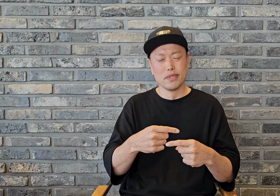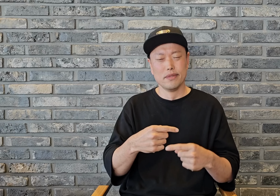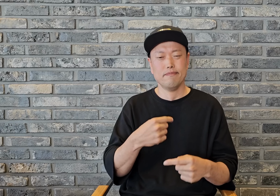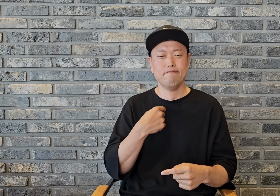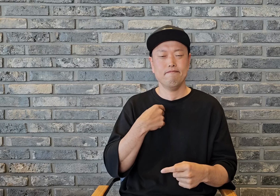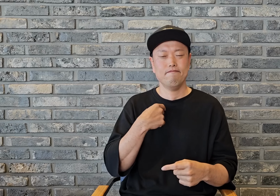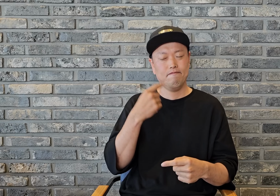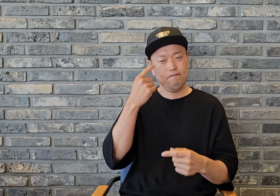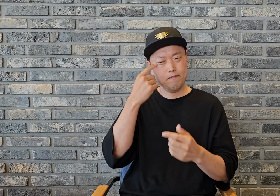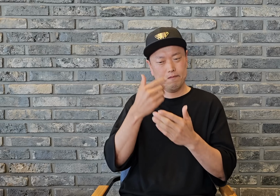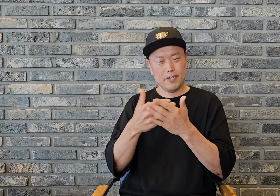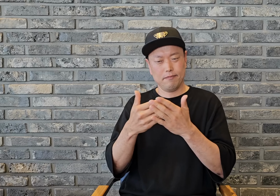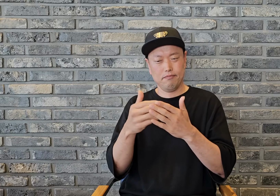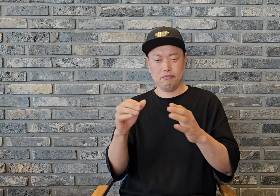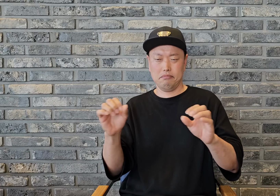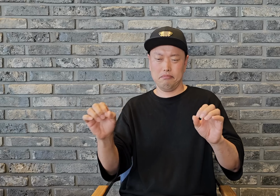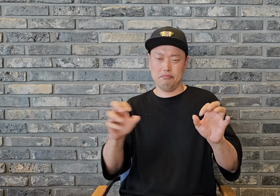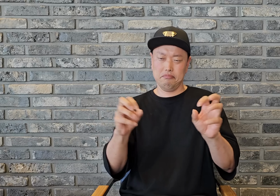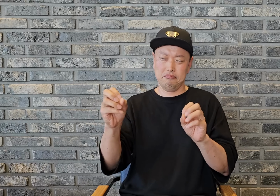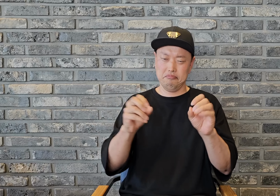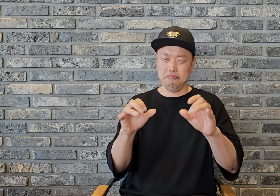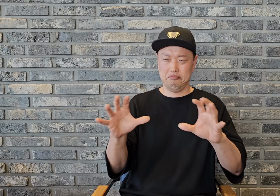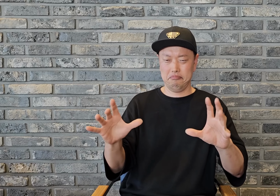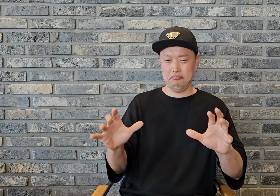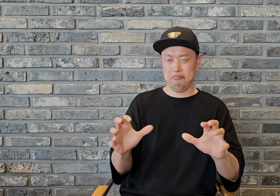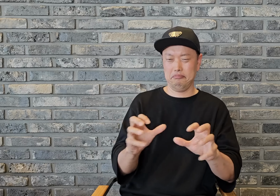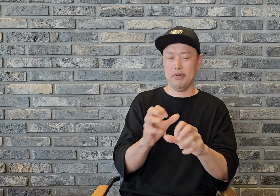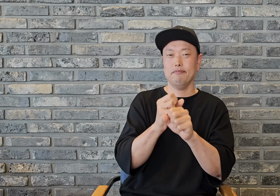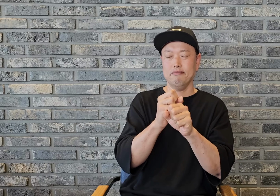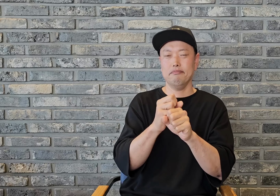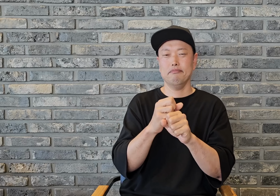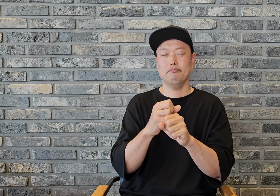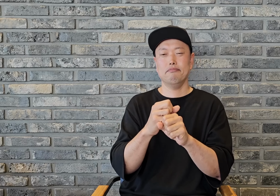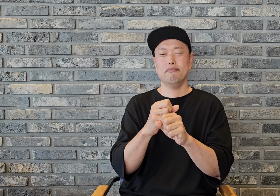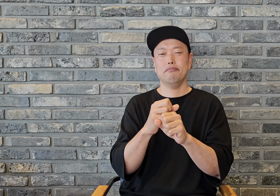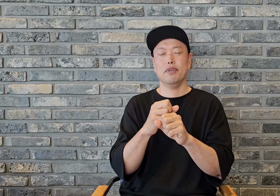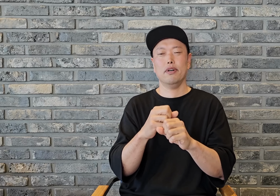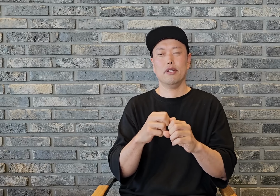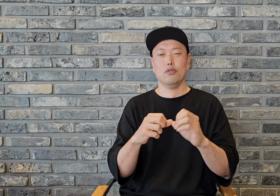I also study and think about the location and space so that it can unfold like a picture in my head.